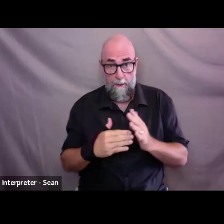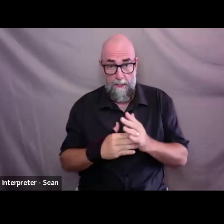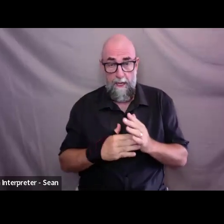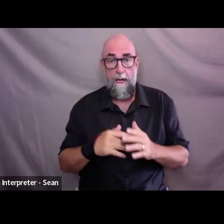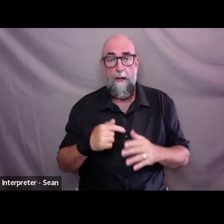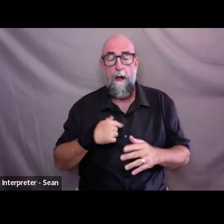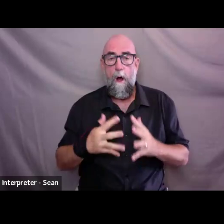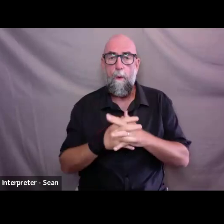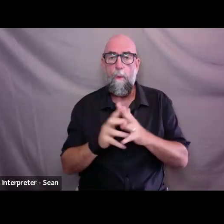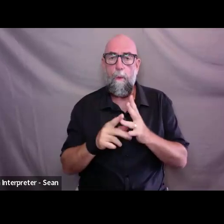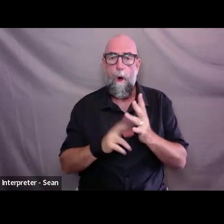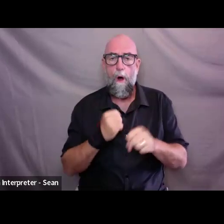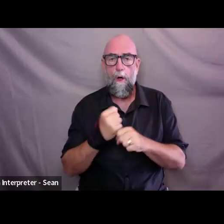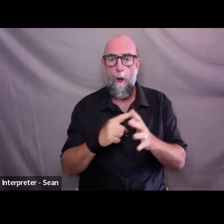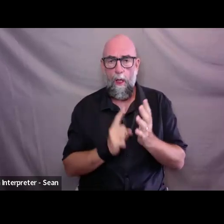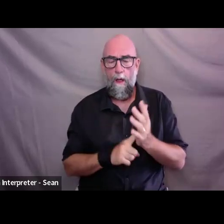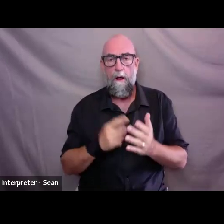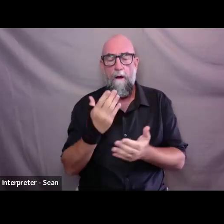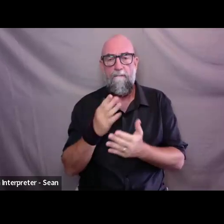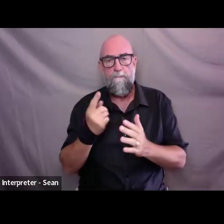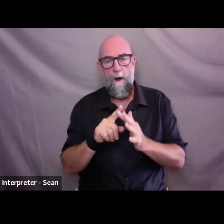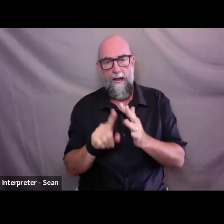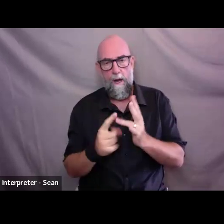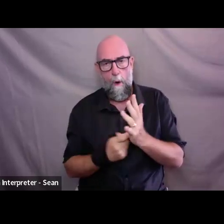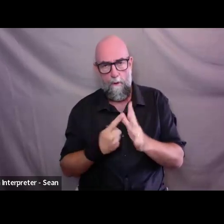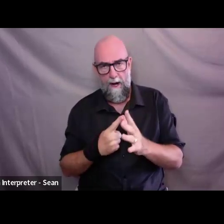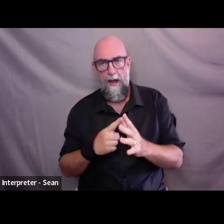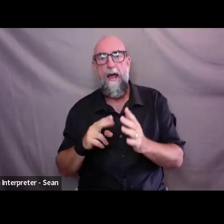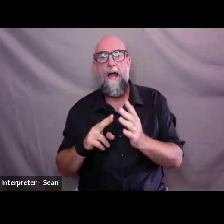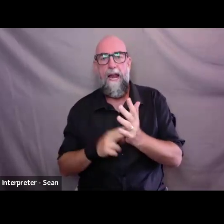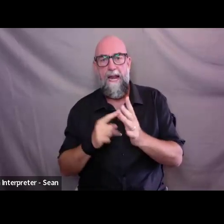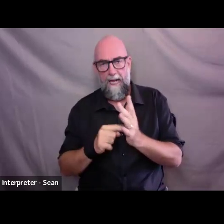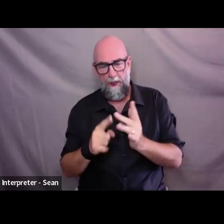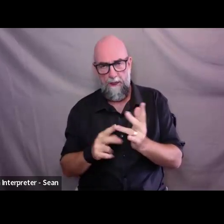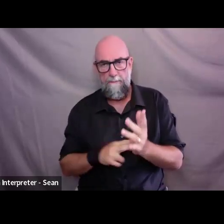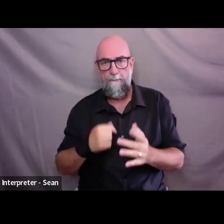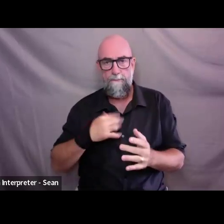present and to acknowledge that it always was and always will be, Aboriginal and.